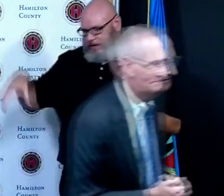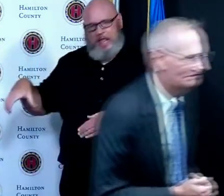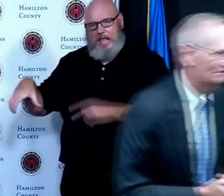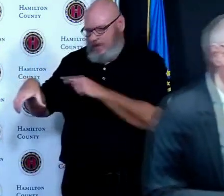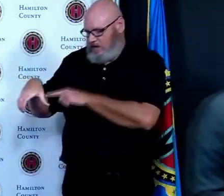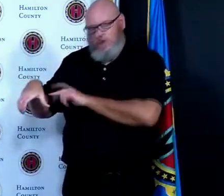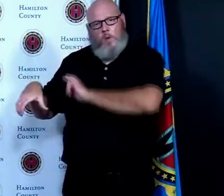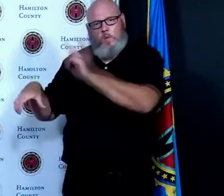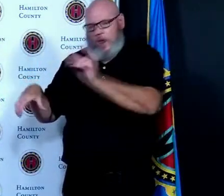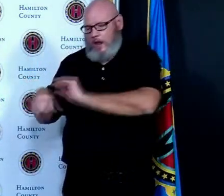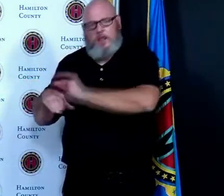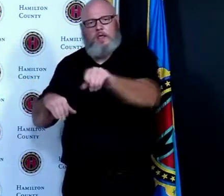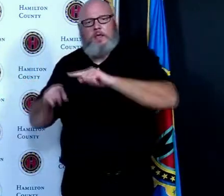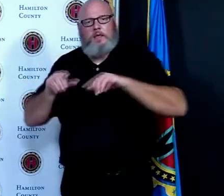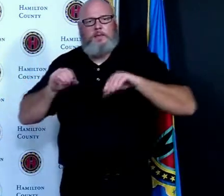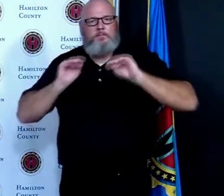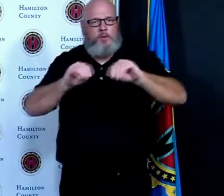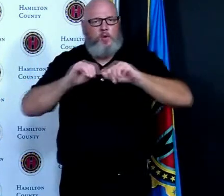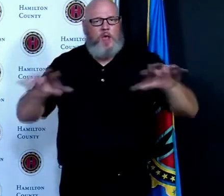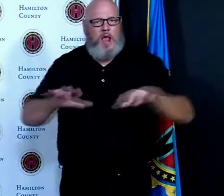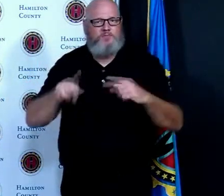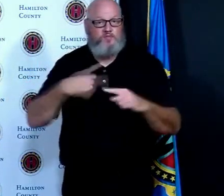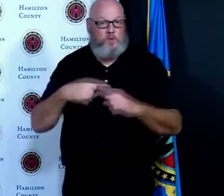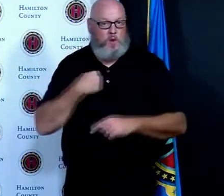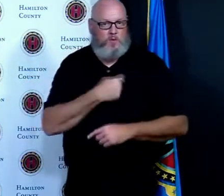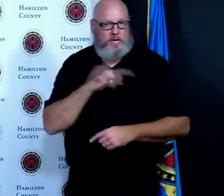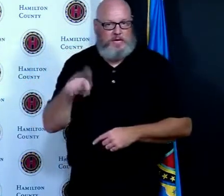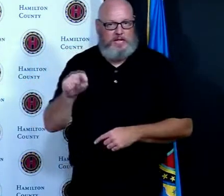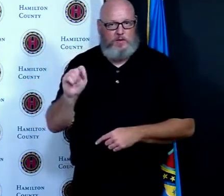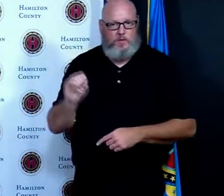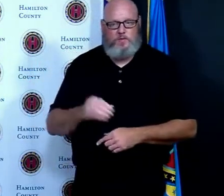next question is from Anne Saker from the Enquirer and it is for Greg